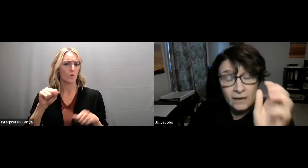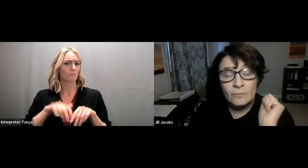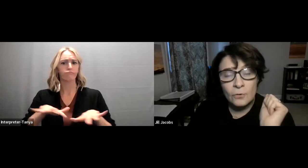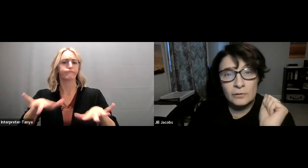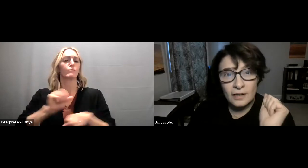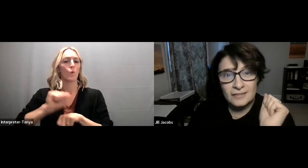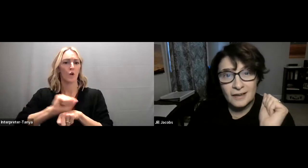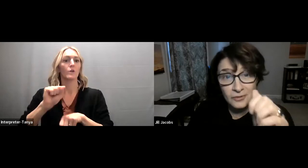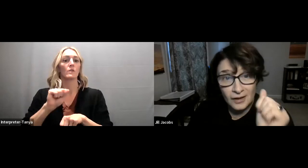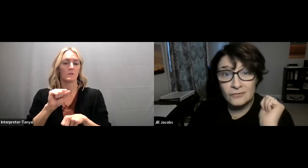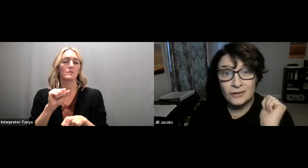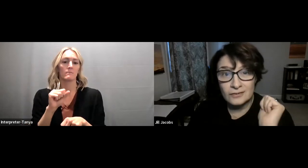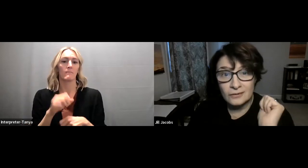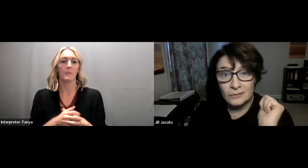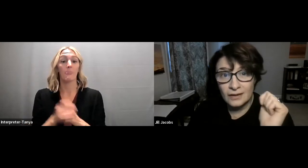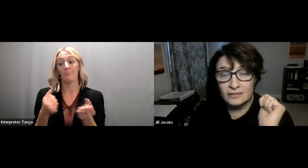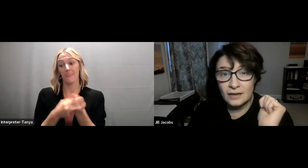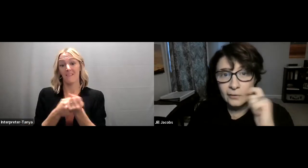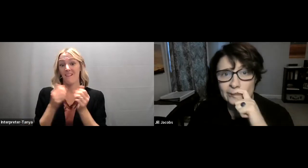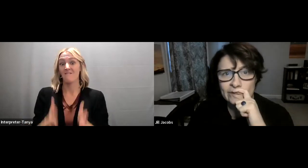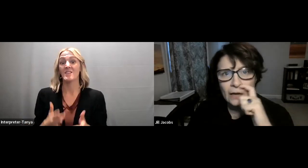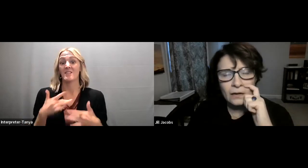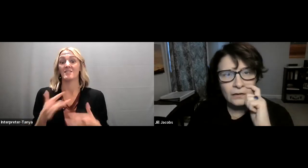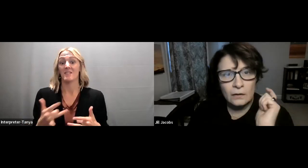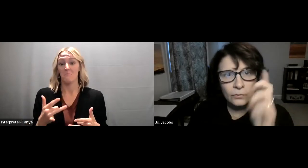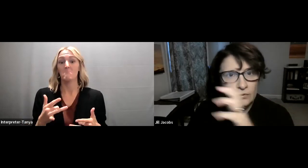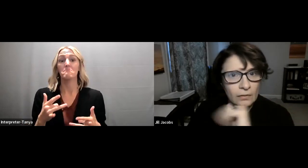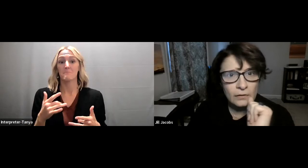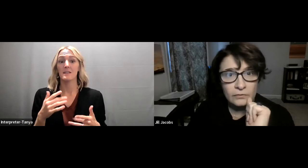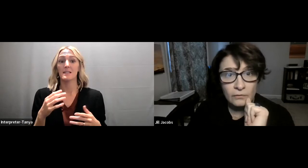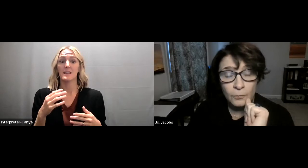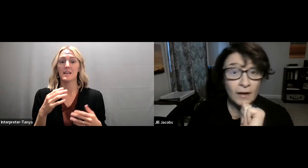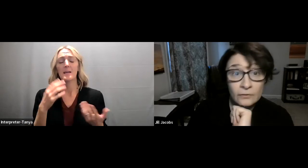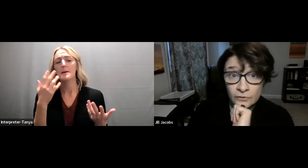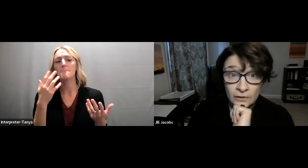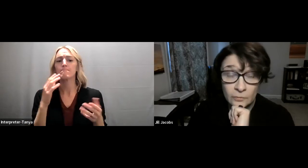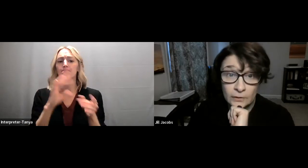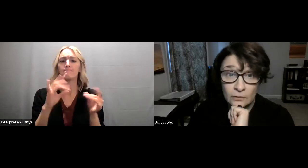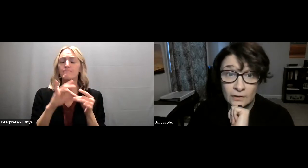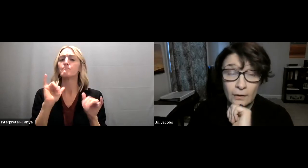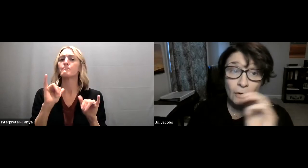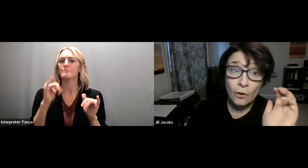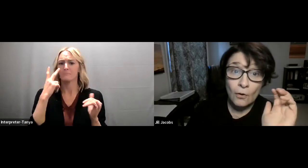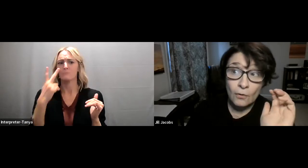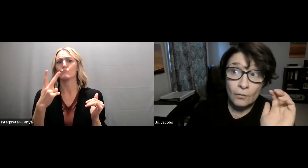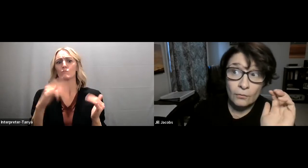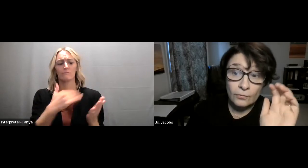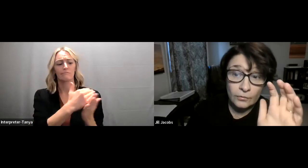They come forward lots of times the advocates do and they say hmm, you know I saw the list on providers that need to be looked at.